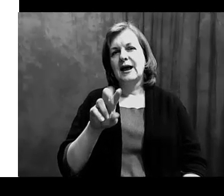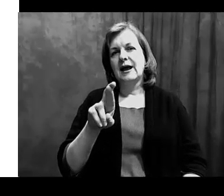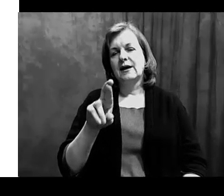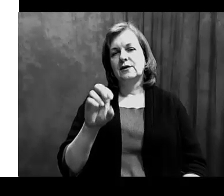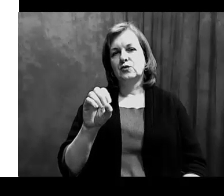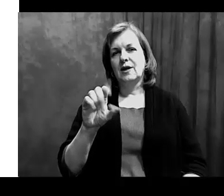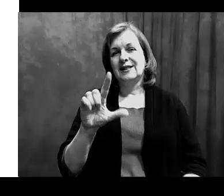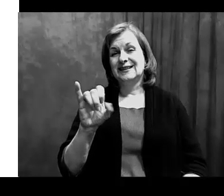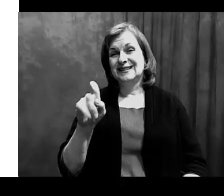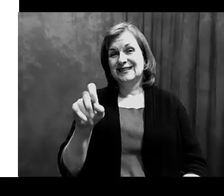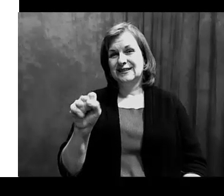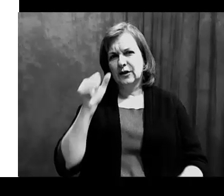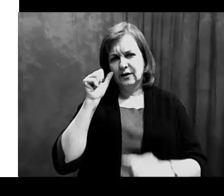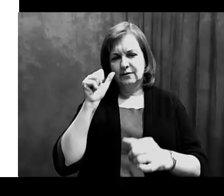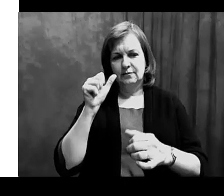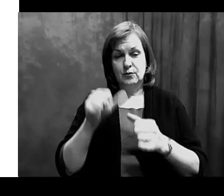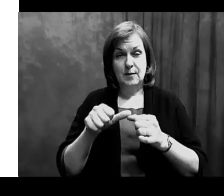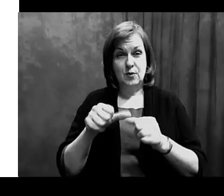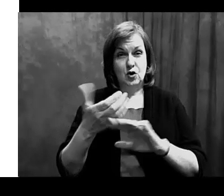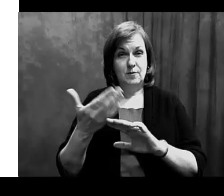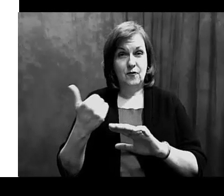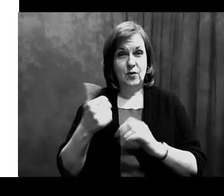if you watched our lectures on